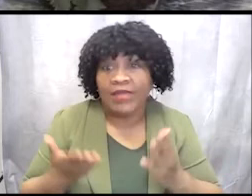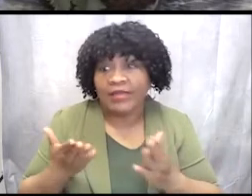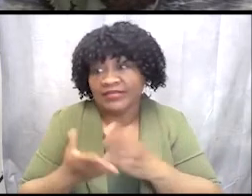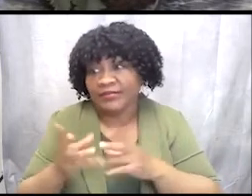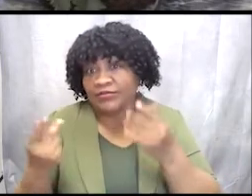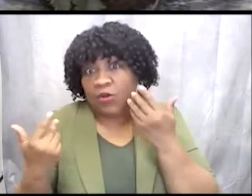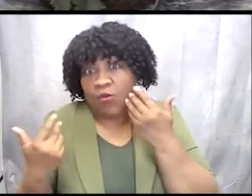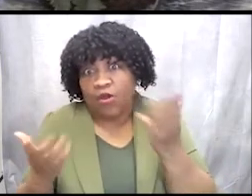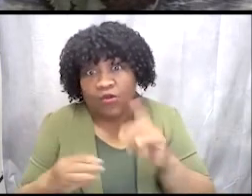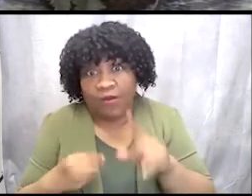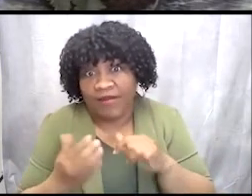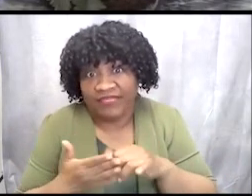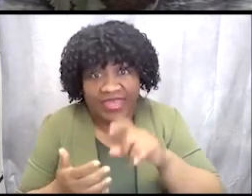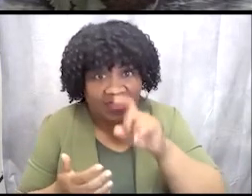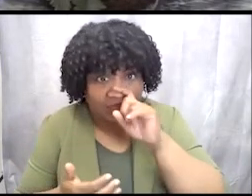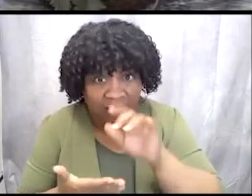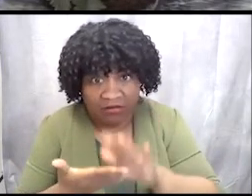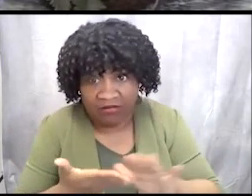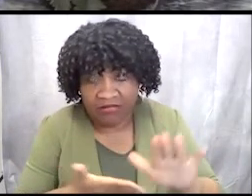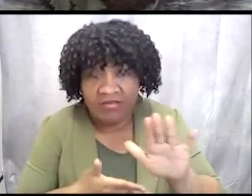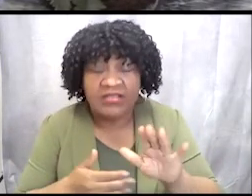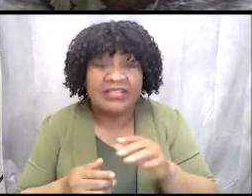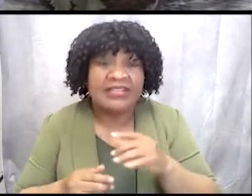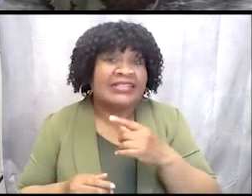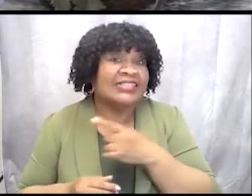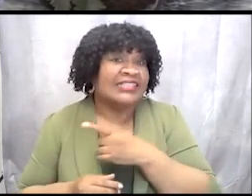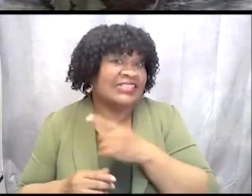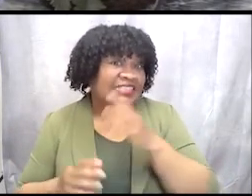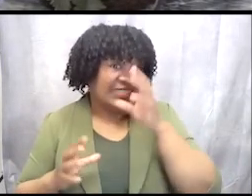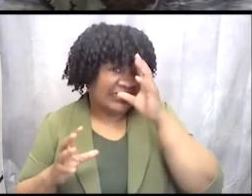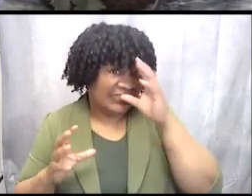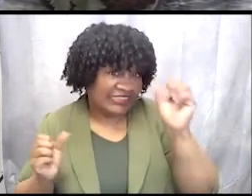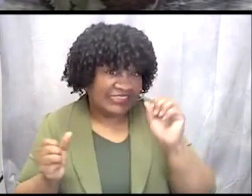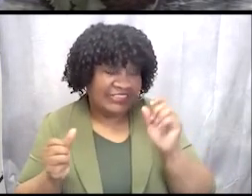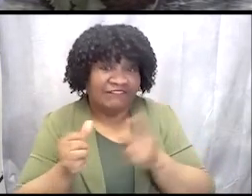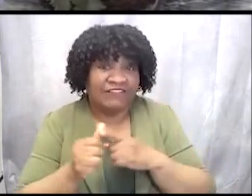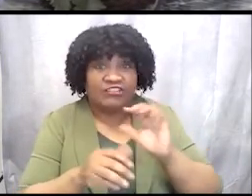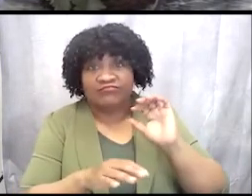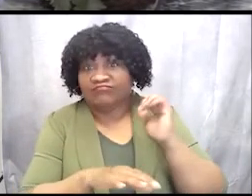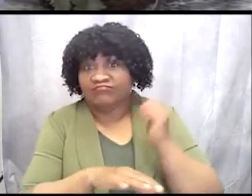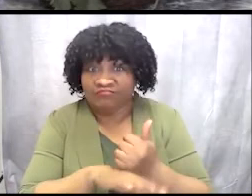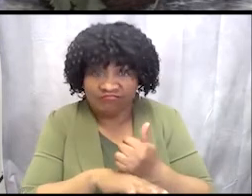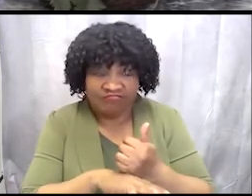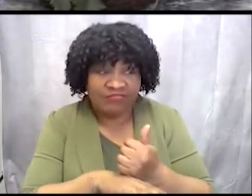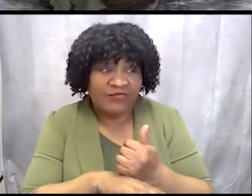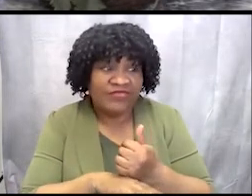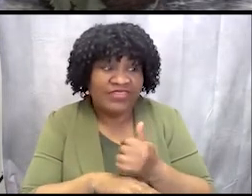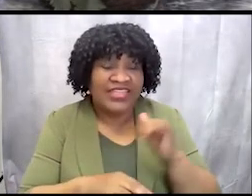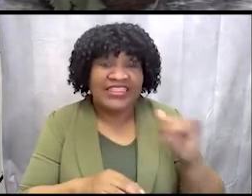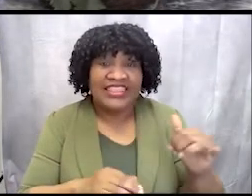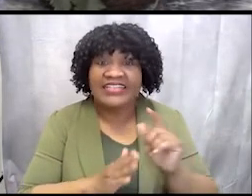but when he first had the idea for the Eagle Academy, we were at a moment in New York City